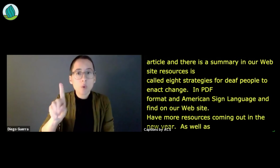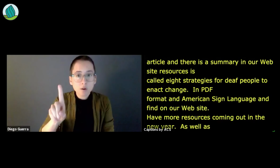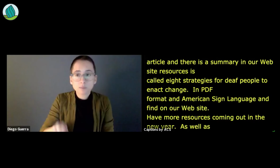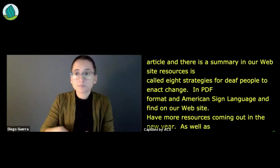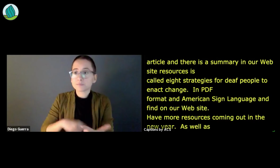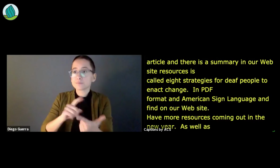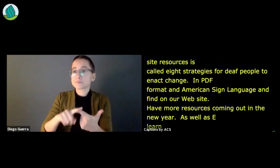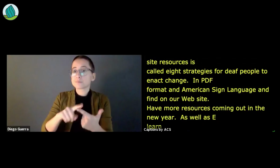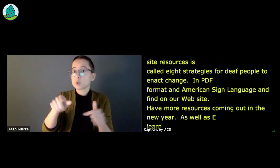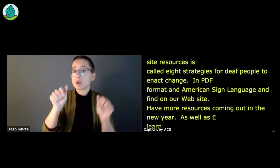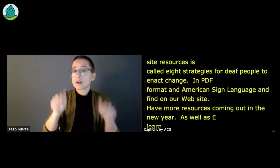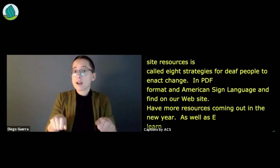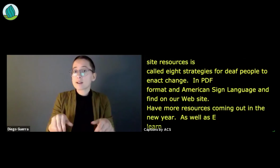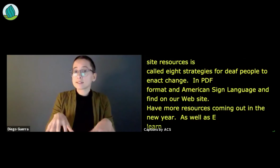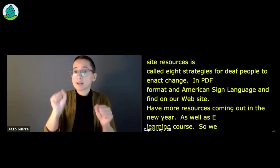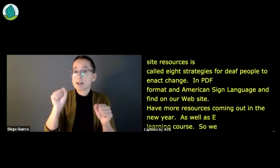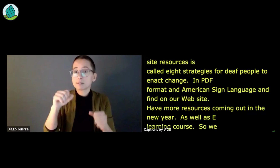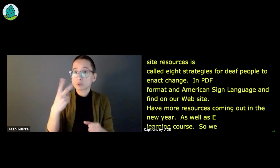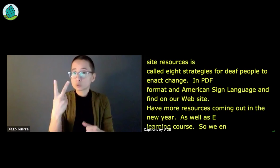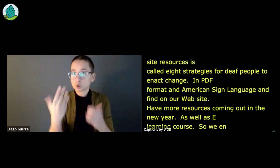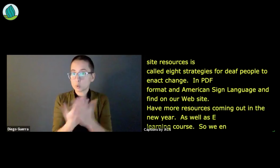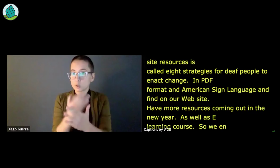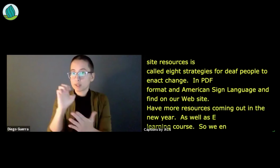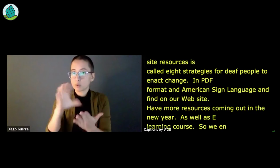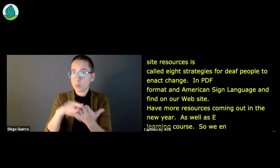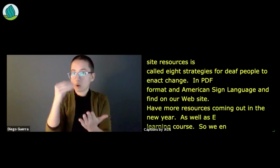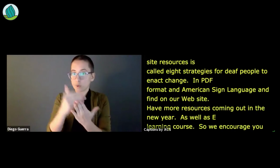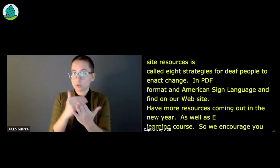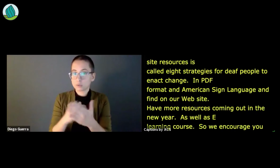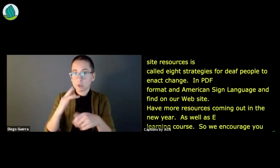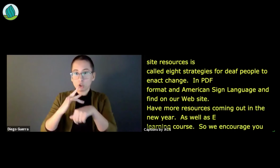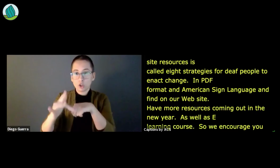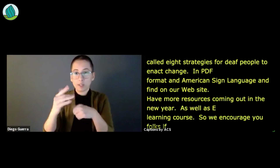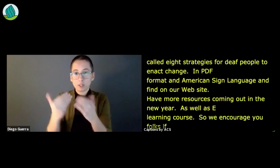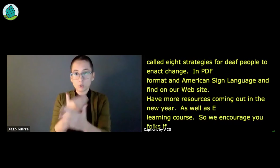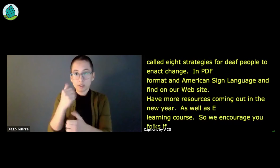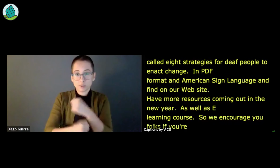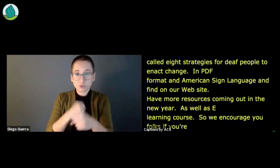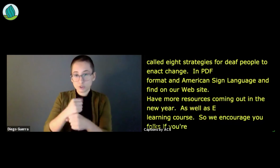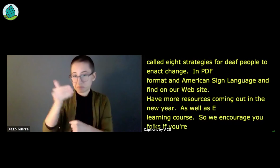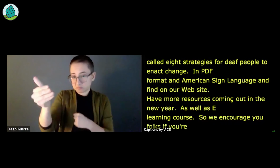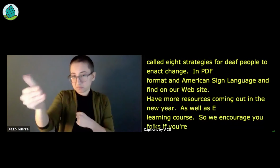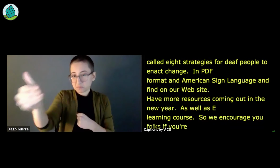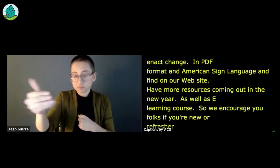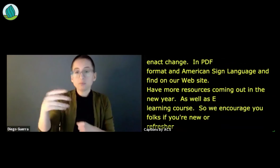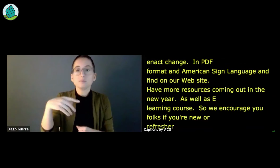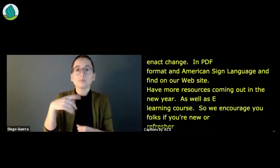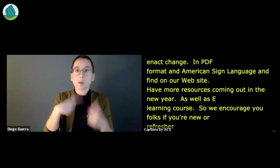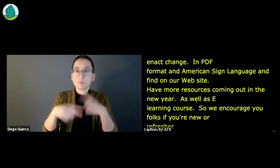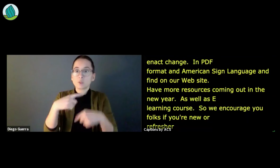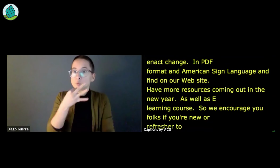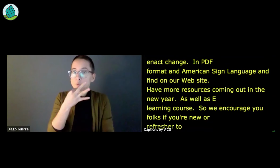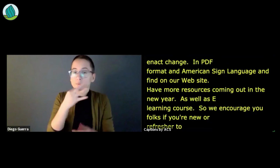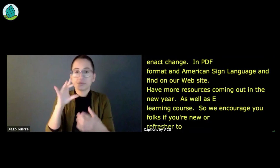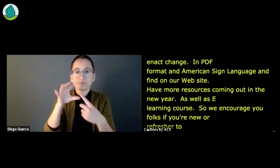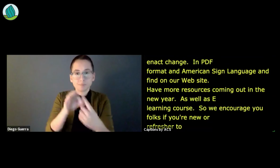You can also take the two new e-learning courses early in the new year, which is coming soon,